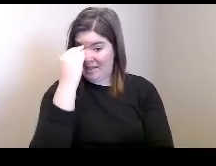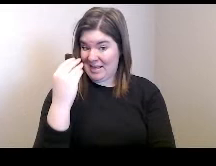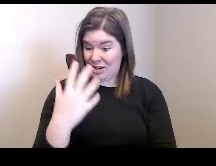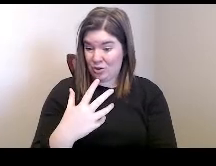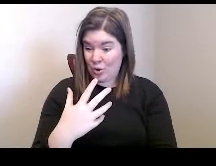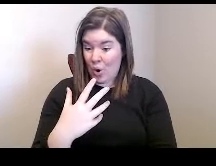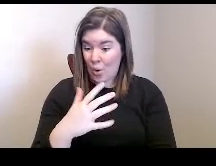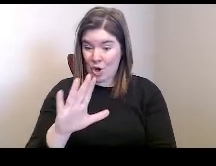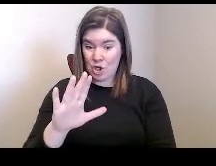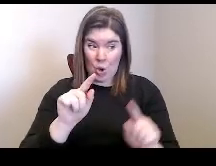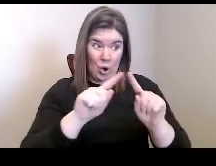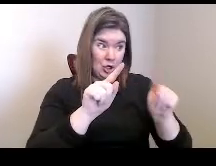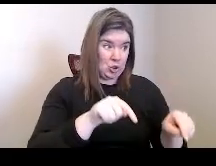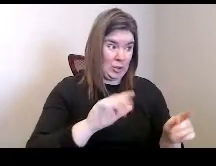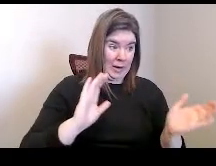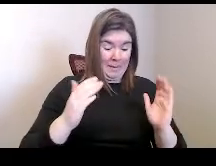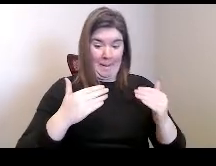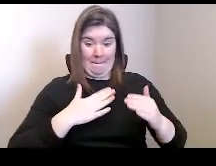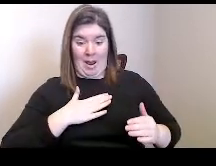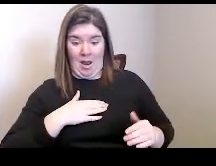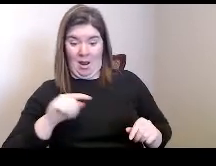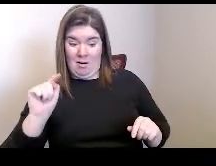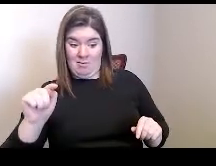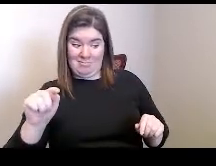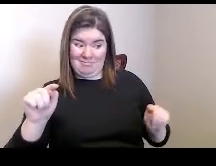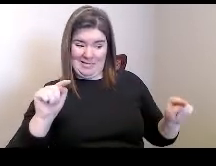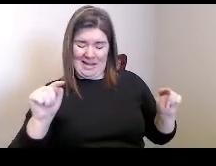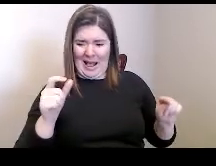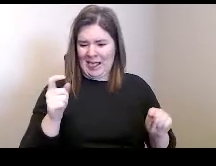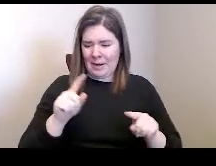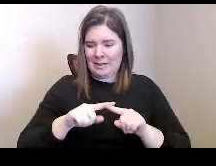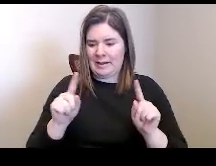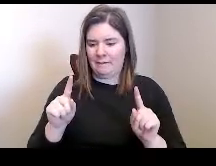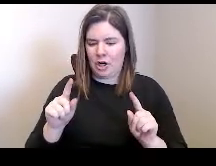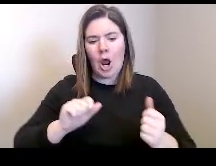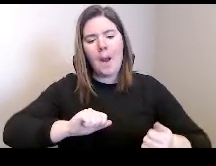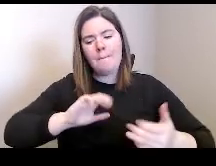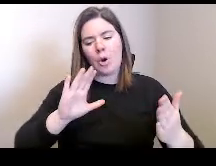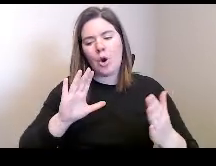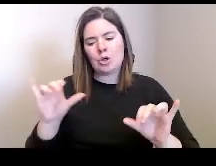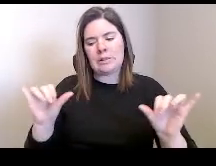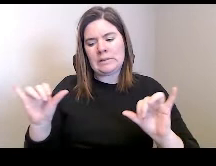Although the best practices that we talk about and the approaches are very similar, and,